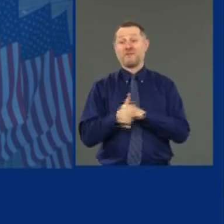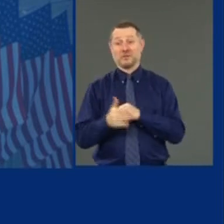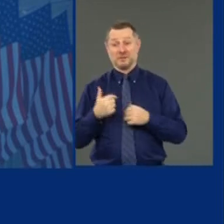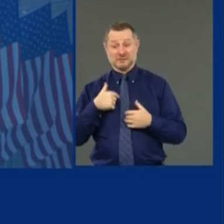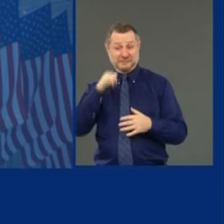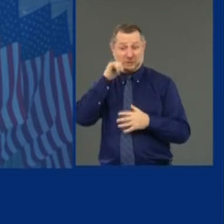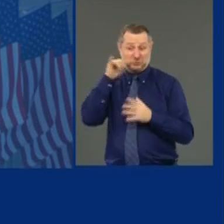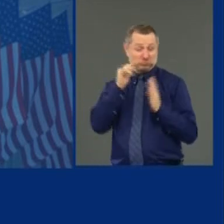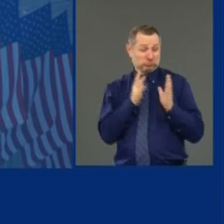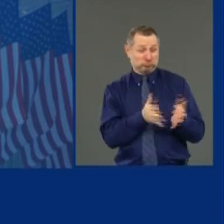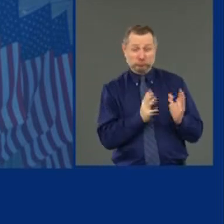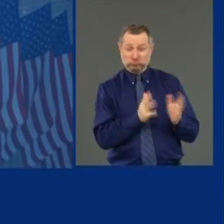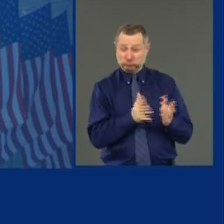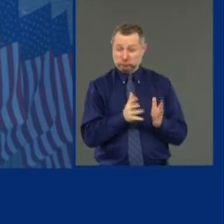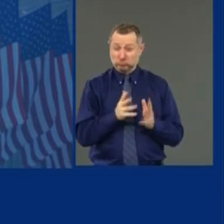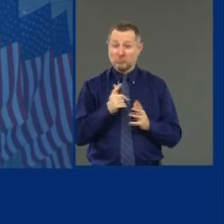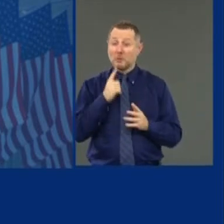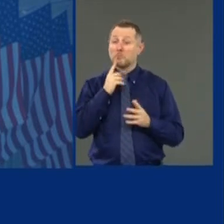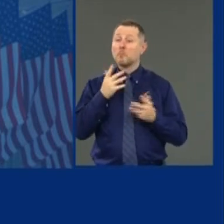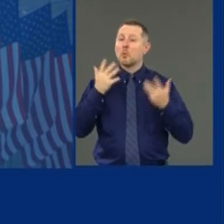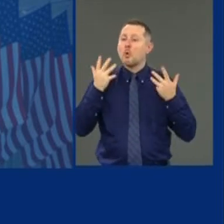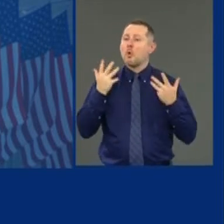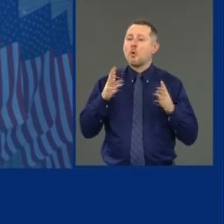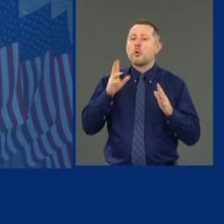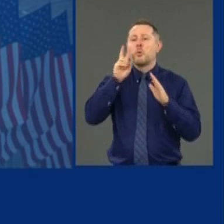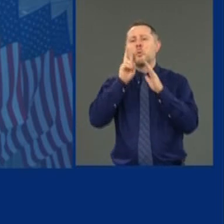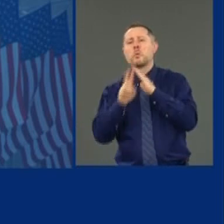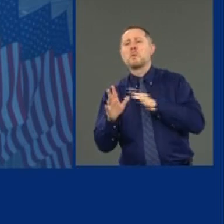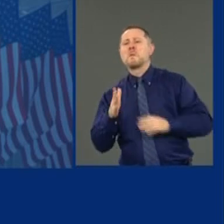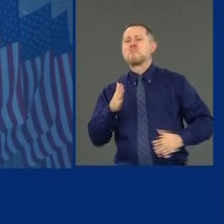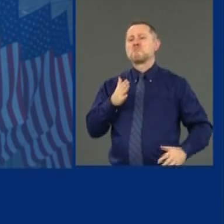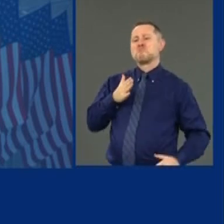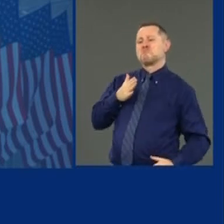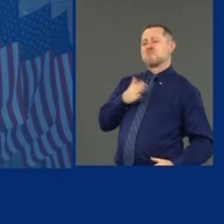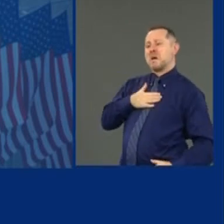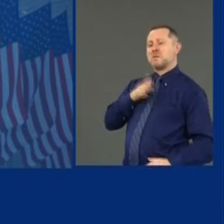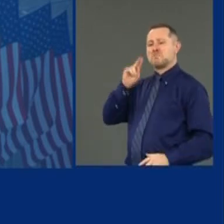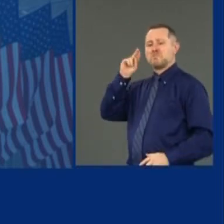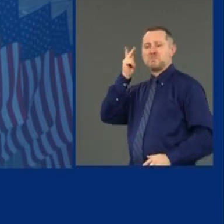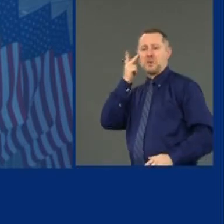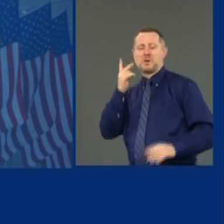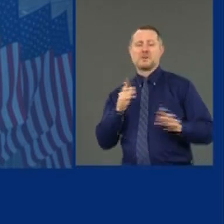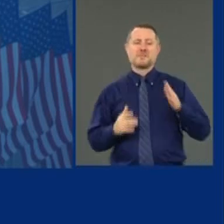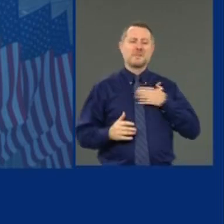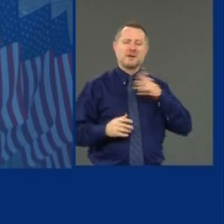COMPETENT ENOUGH TO DO AND ALSO TO WACKER ON-AFTER MY CONVERSATIONS.